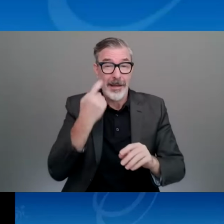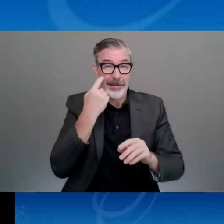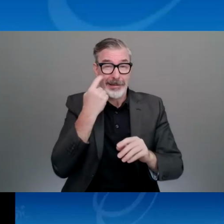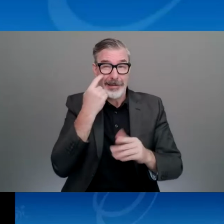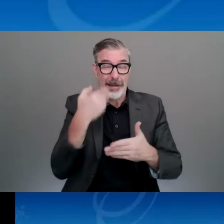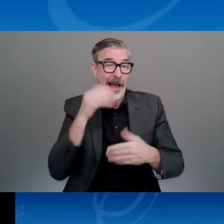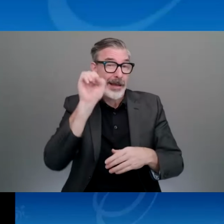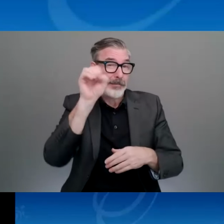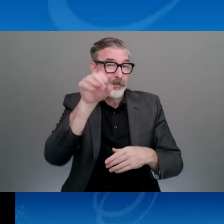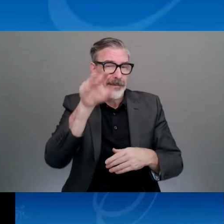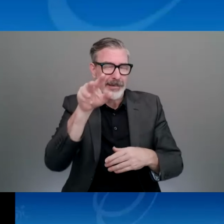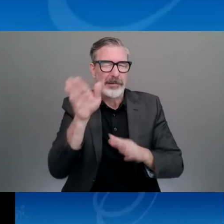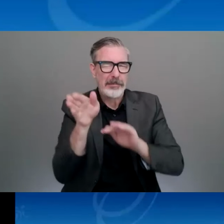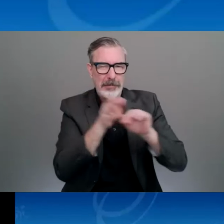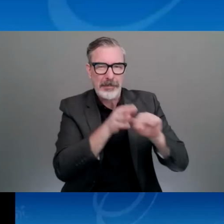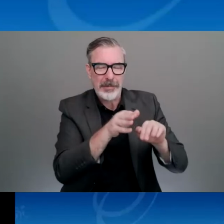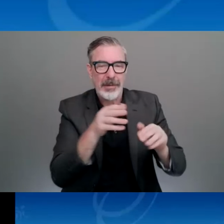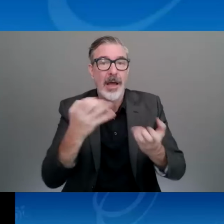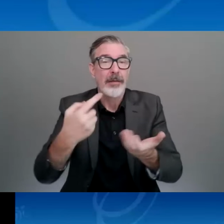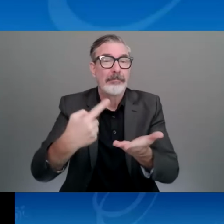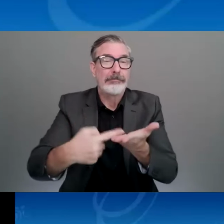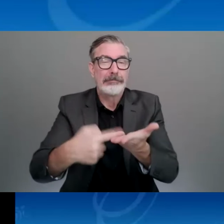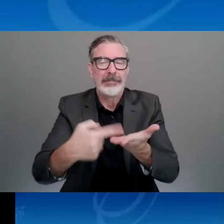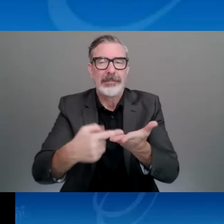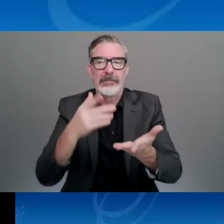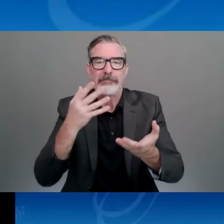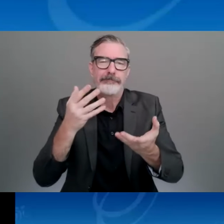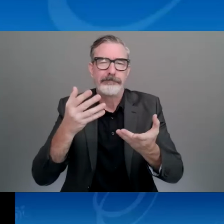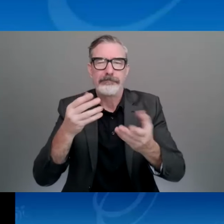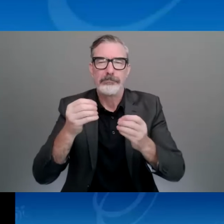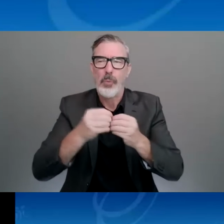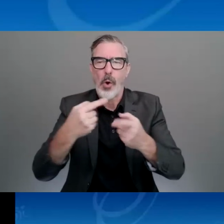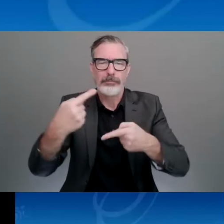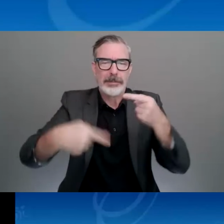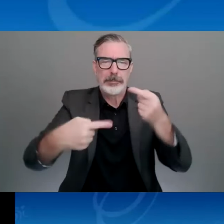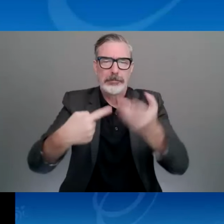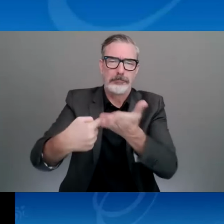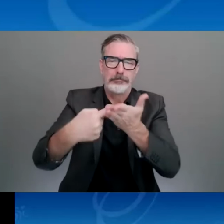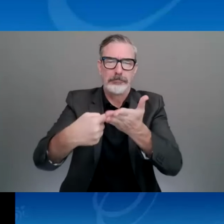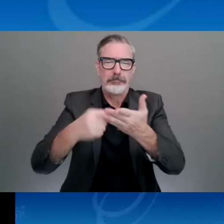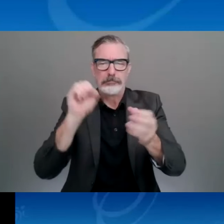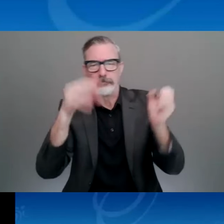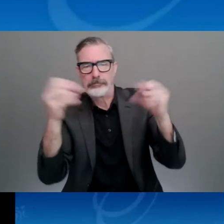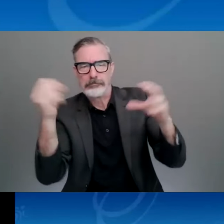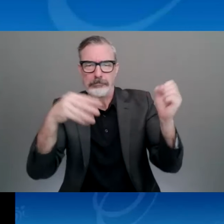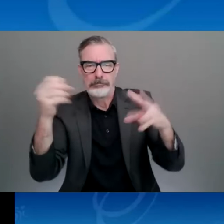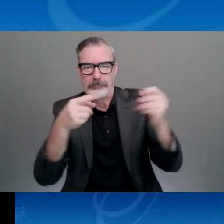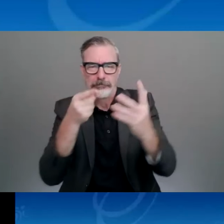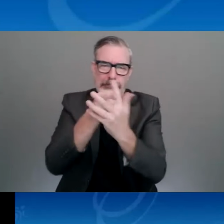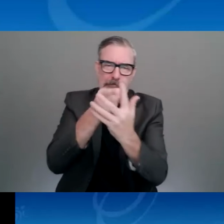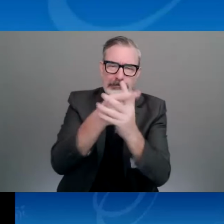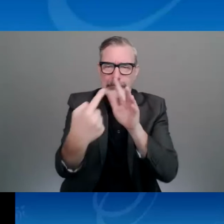which is like an argumentative and debate style, but I really think that this is a very important topic.